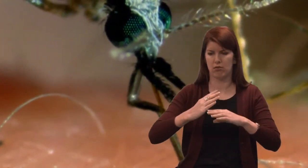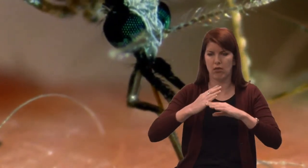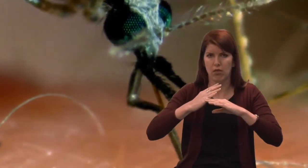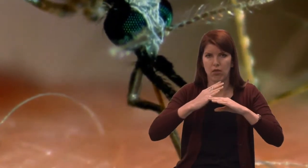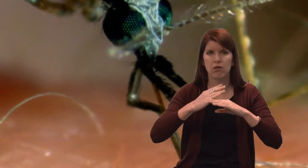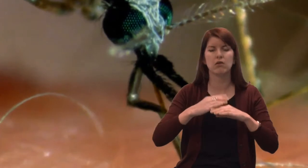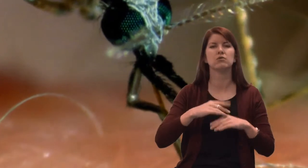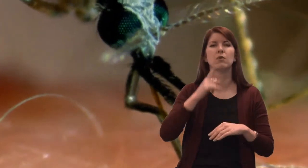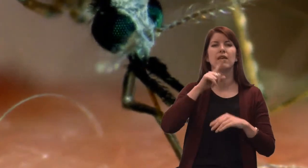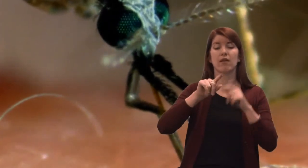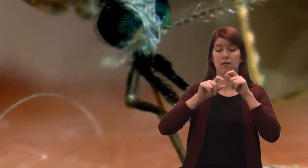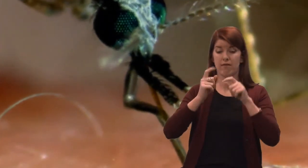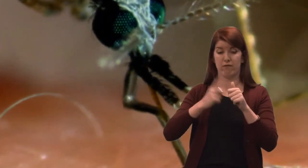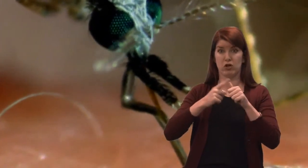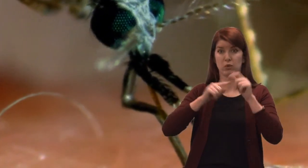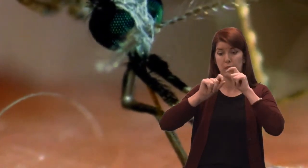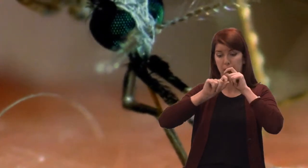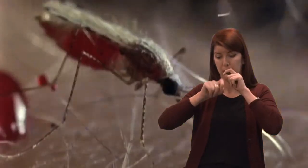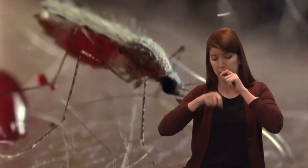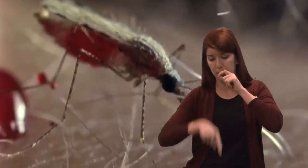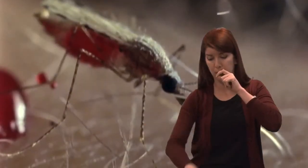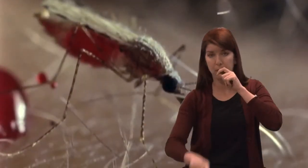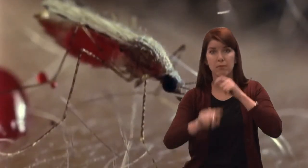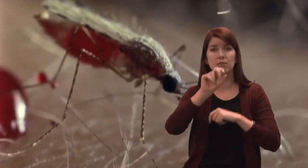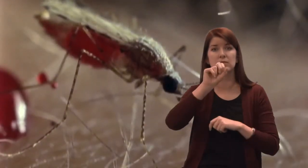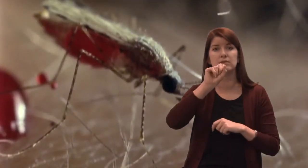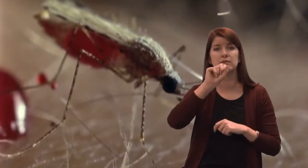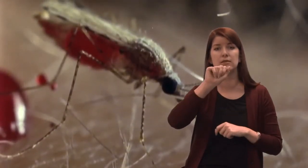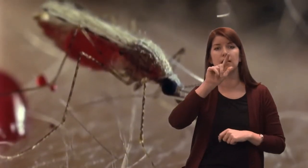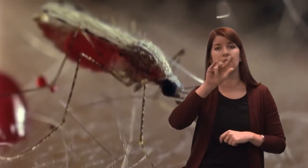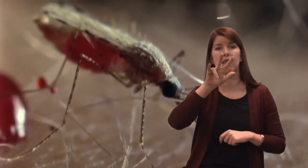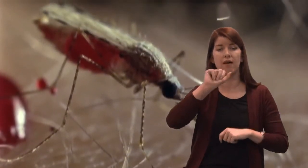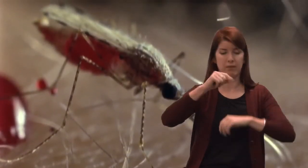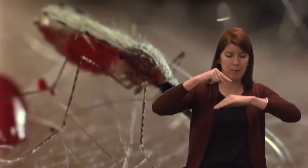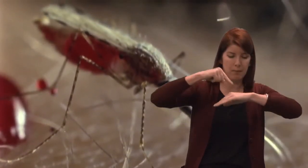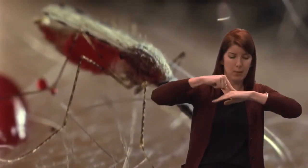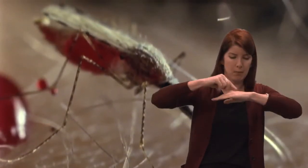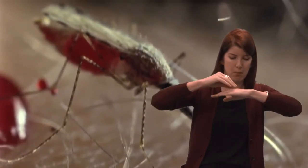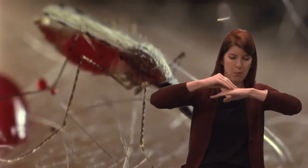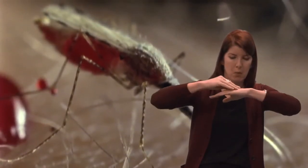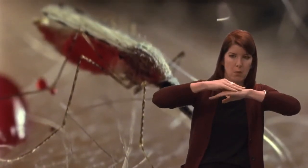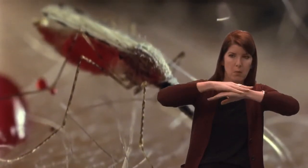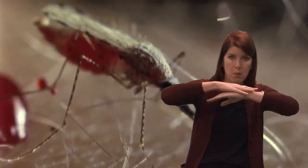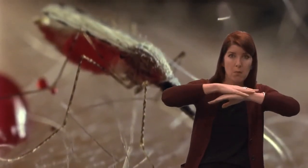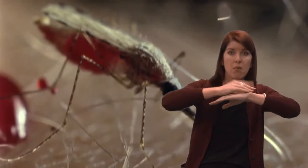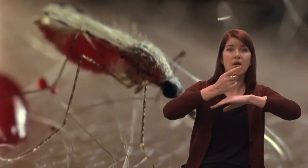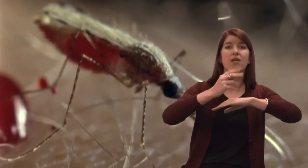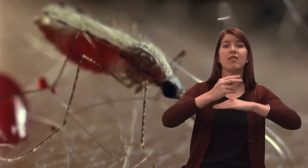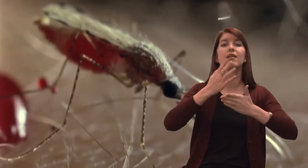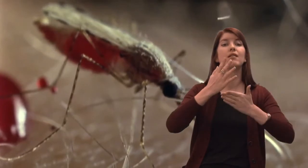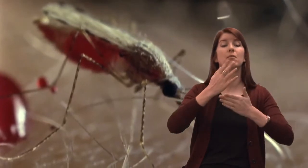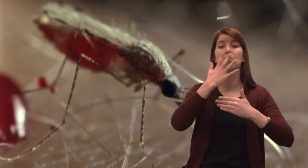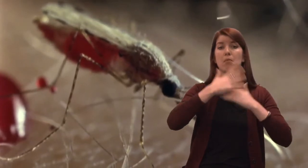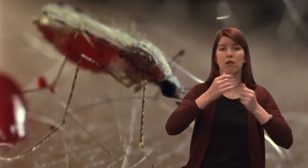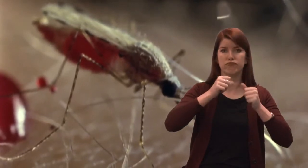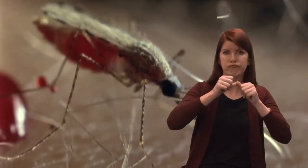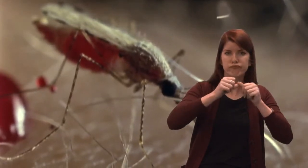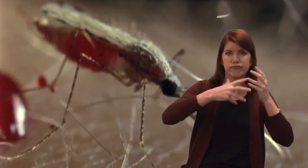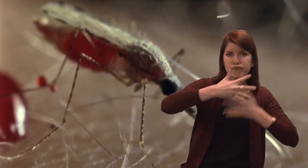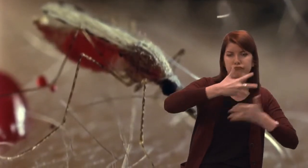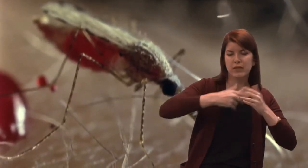to inject saliva into the puncture, and, it's when they inject saliva into the blood,